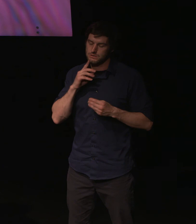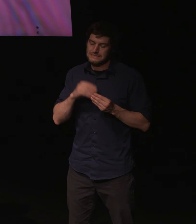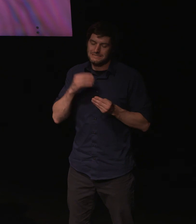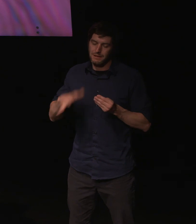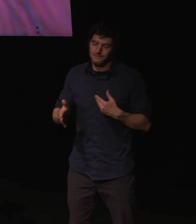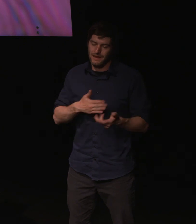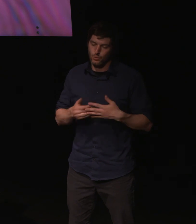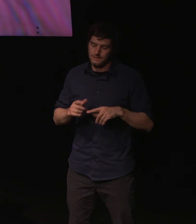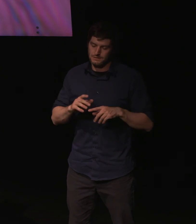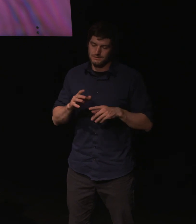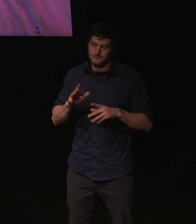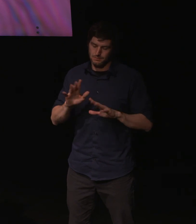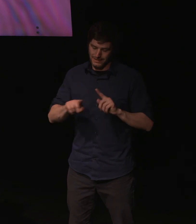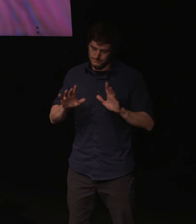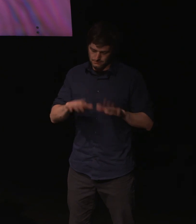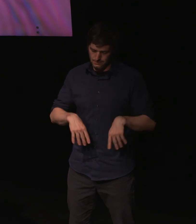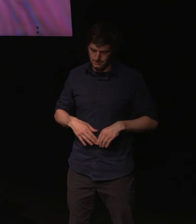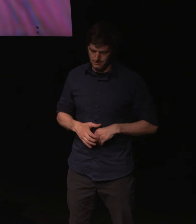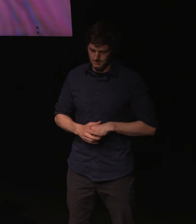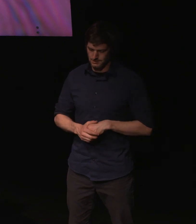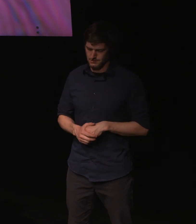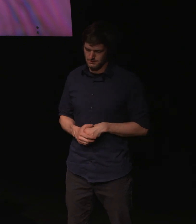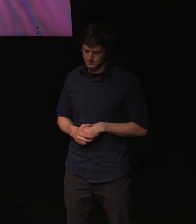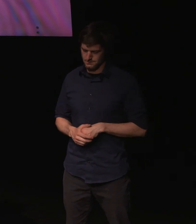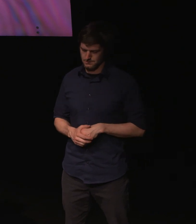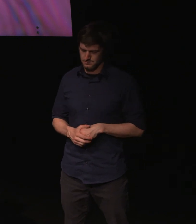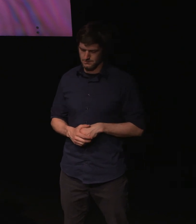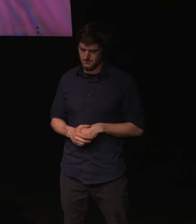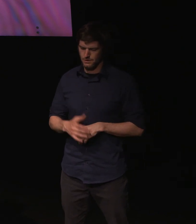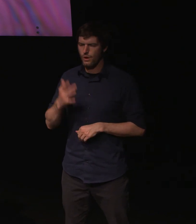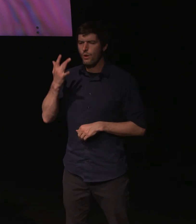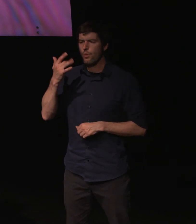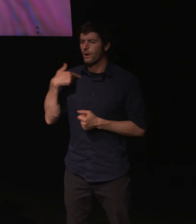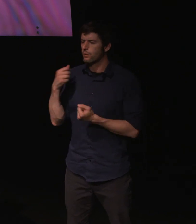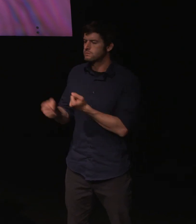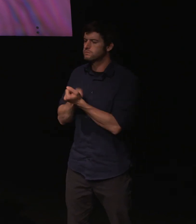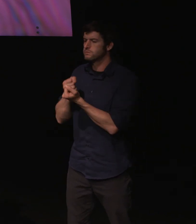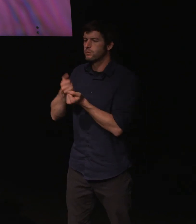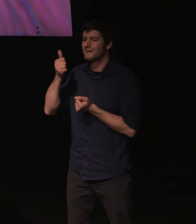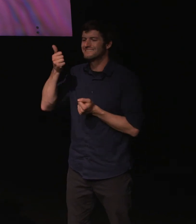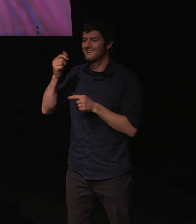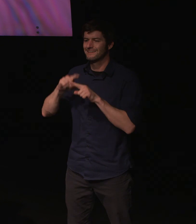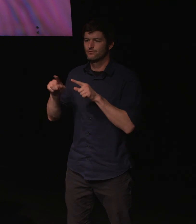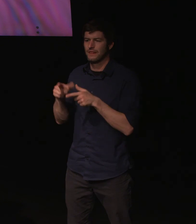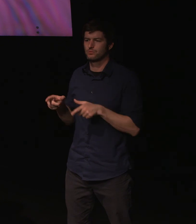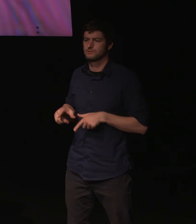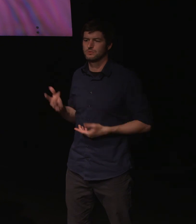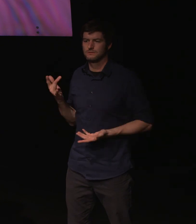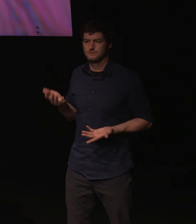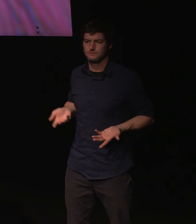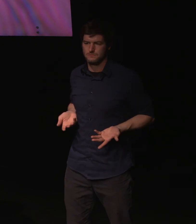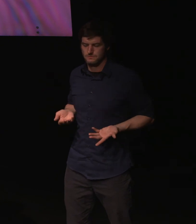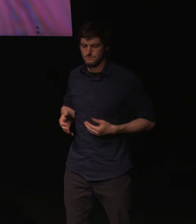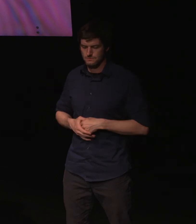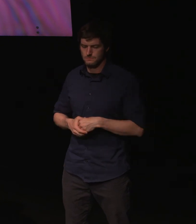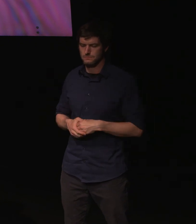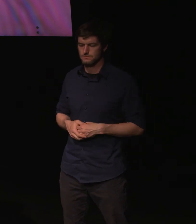But... Why are we supporting ten different languages? Let me tell you. It was just because I wanted